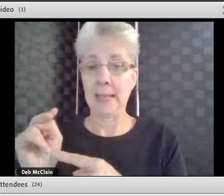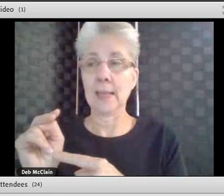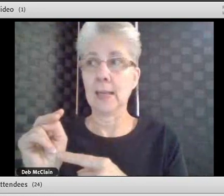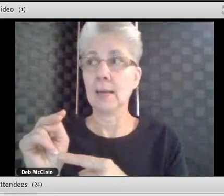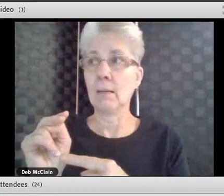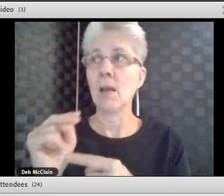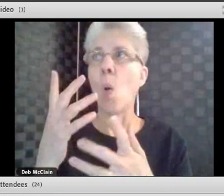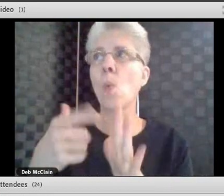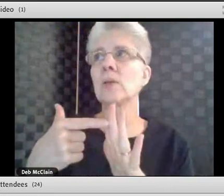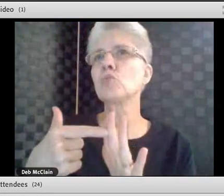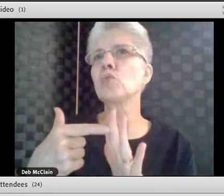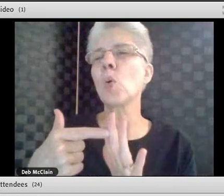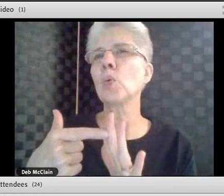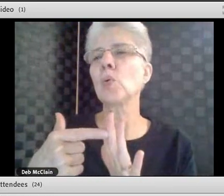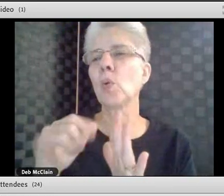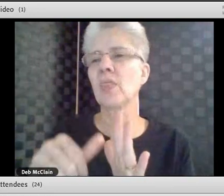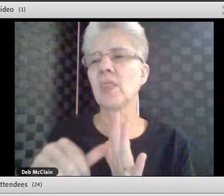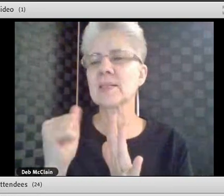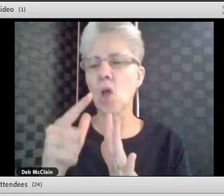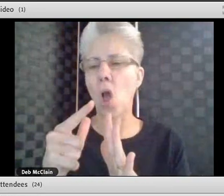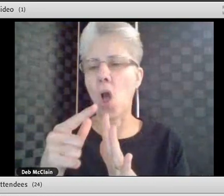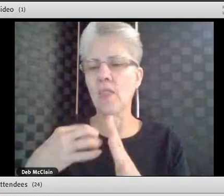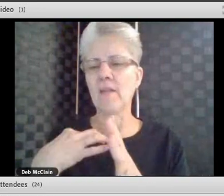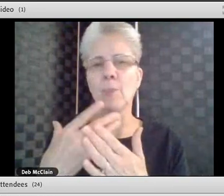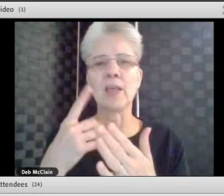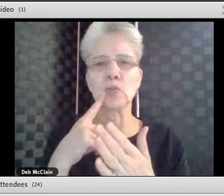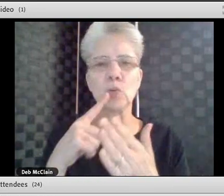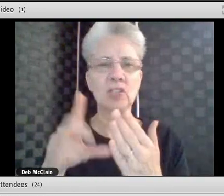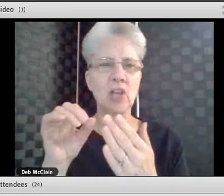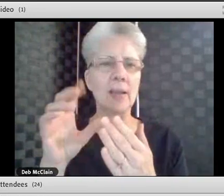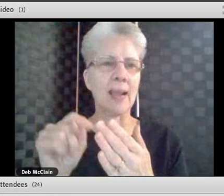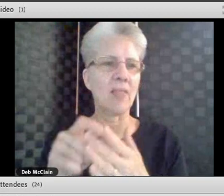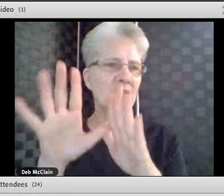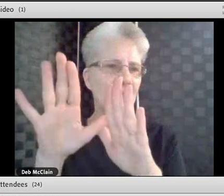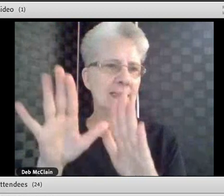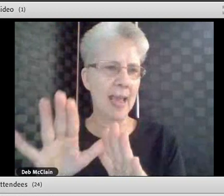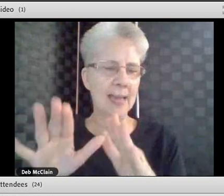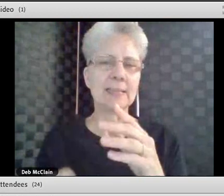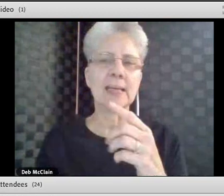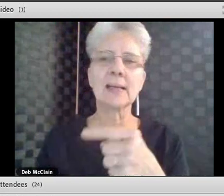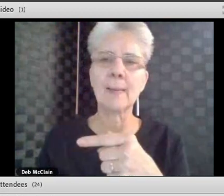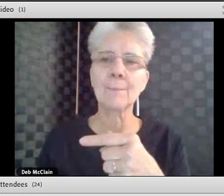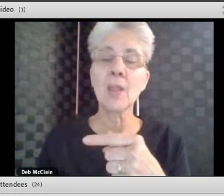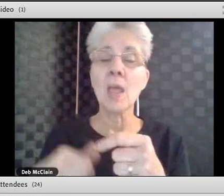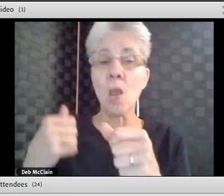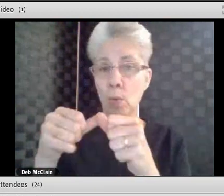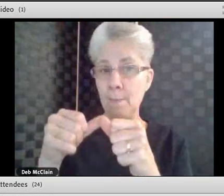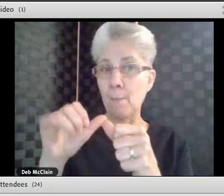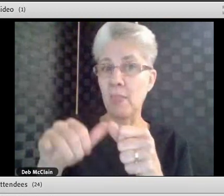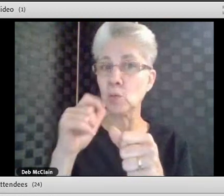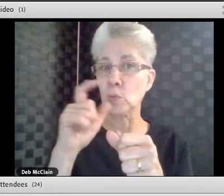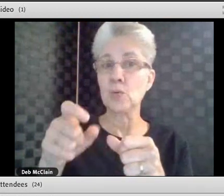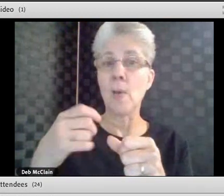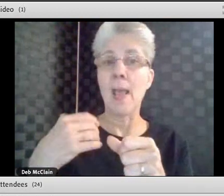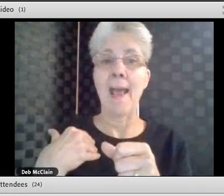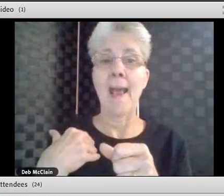So for SWFLN, I just wanted to show you this is all the available things that you can check out, which is fantastic, but keep in mind,